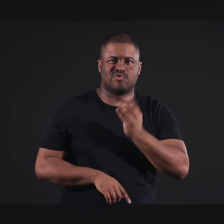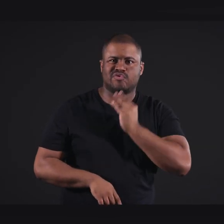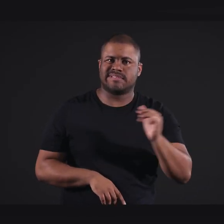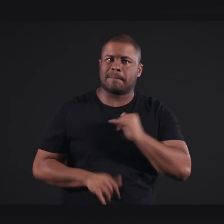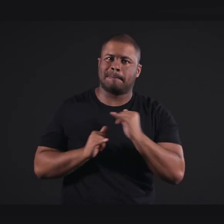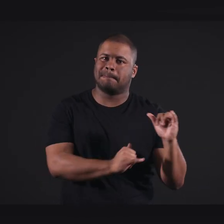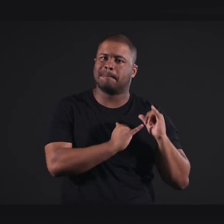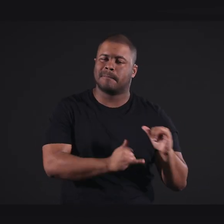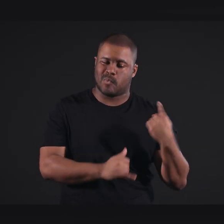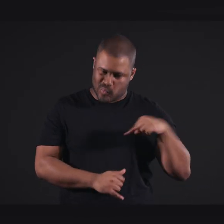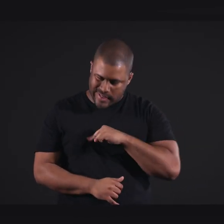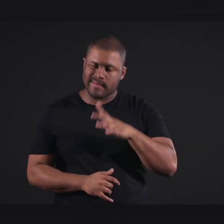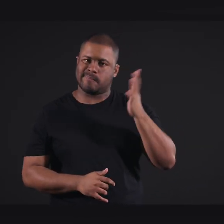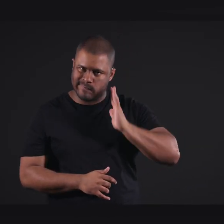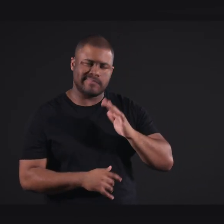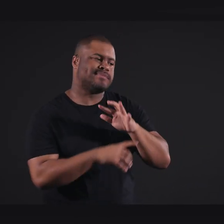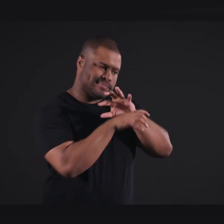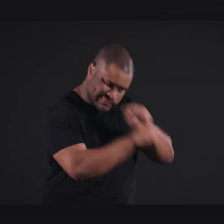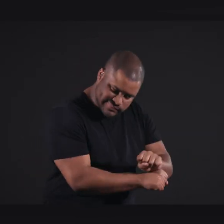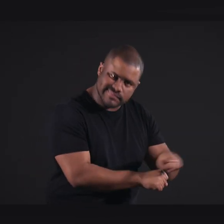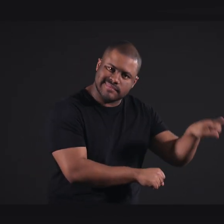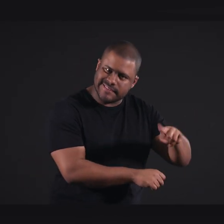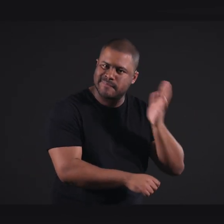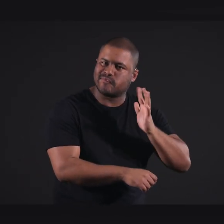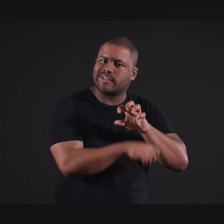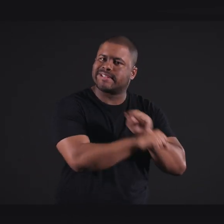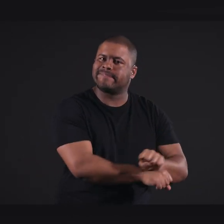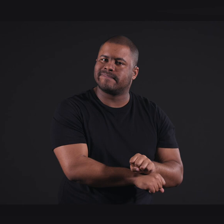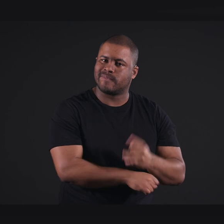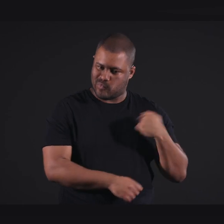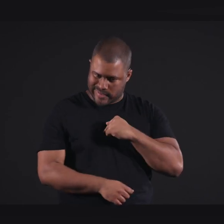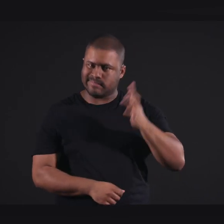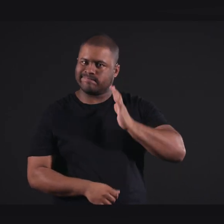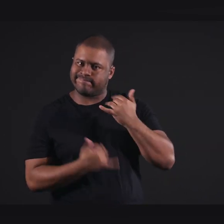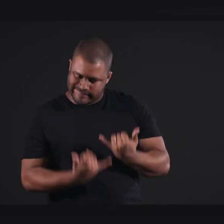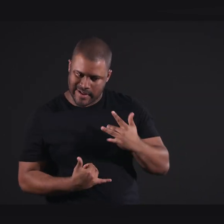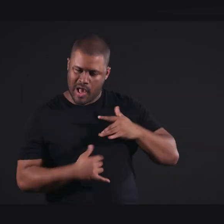We have all been slaves to broken hearts and evil systems.